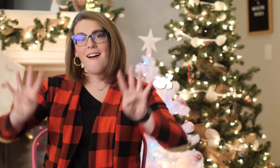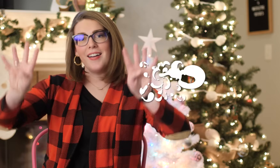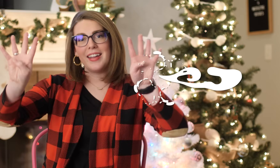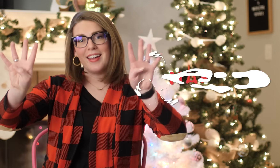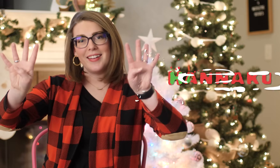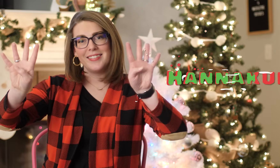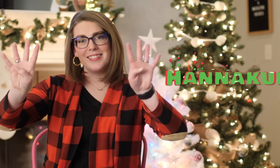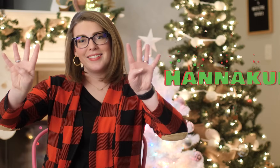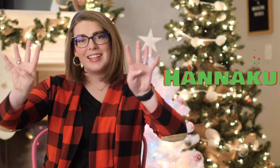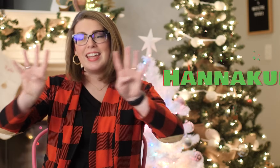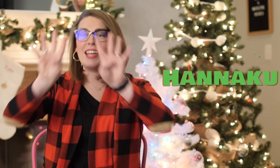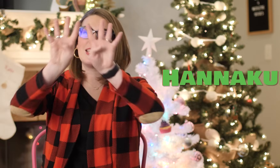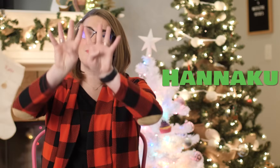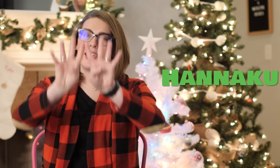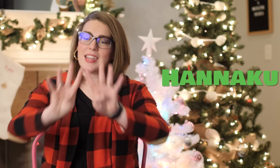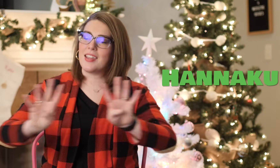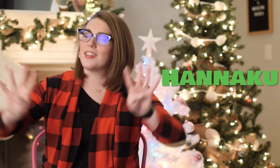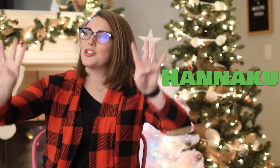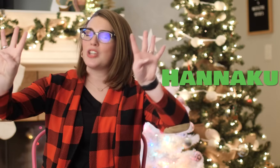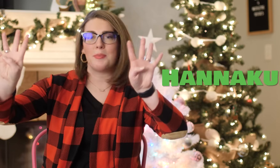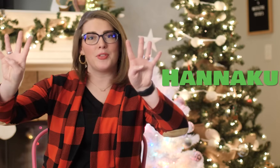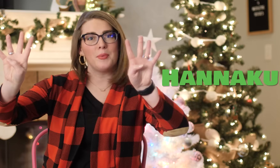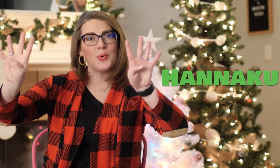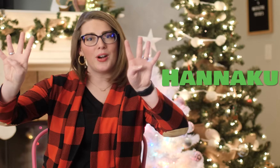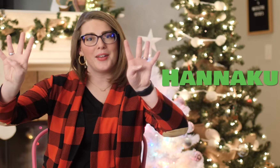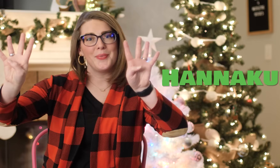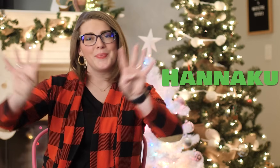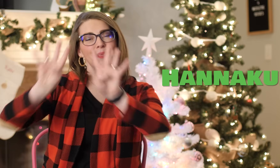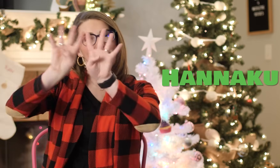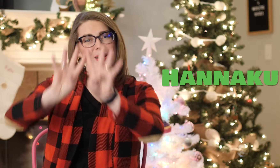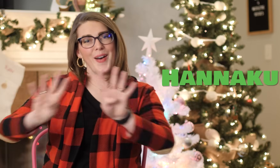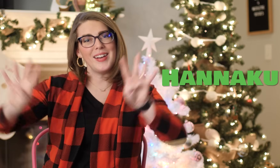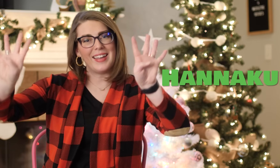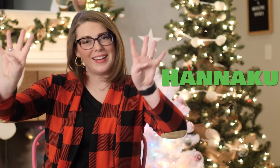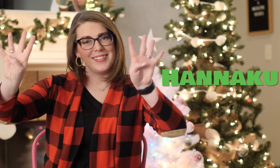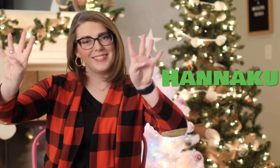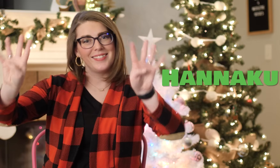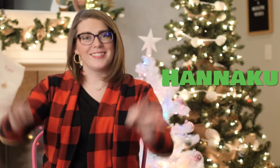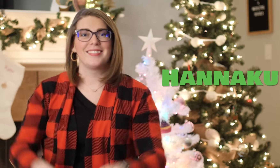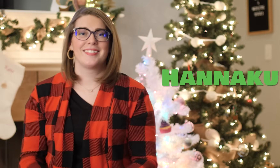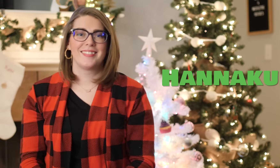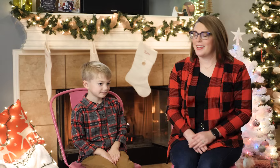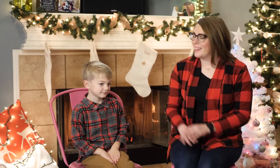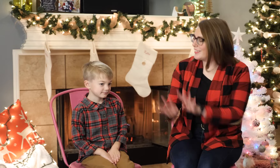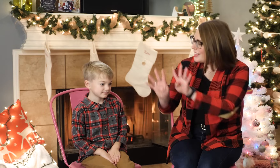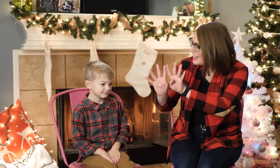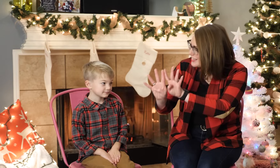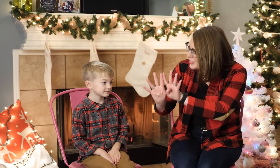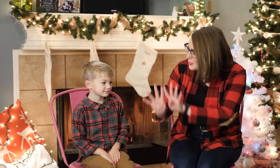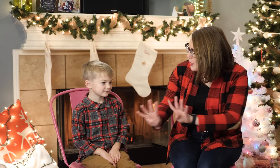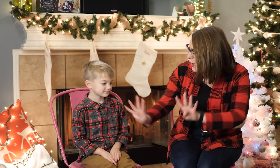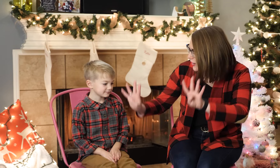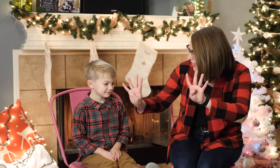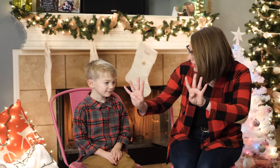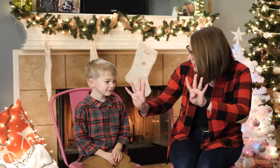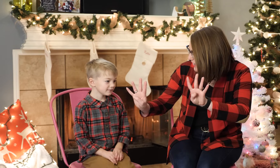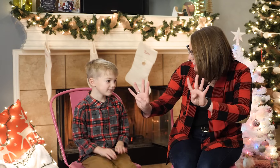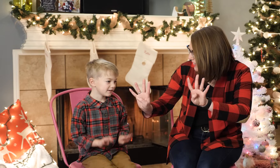HANUKKAH It's making the shape of the menorah. HANUKKAH Lane can you do Hanukkah?